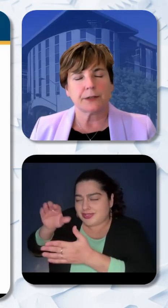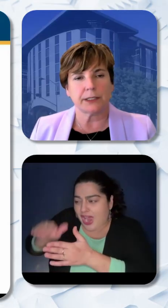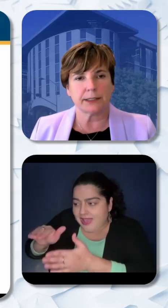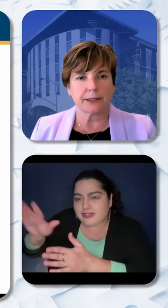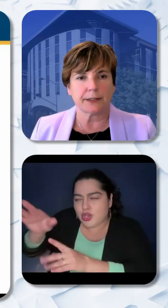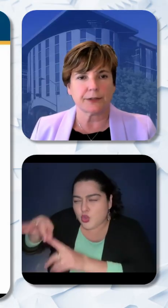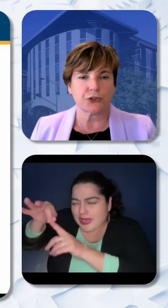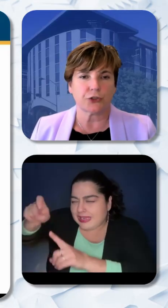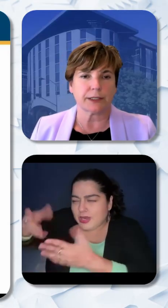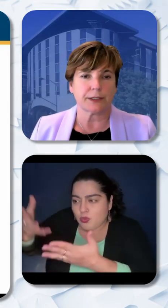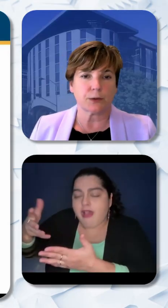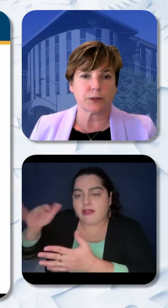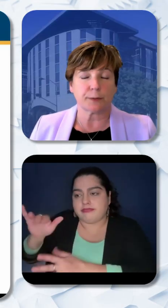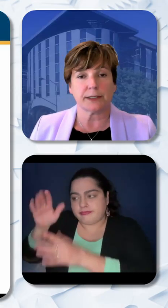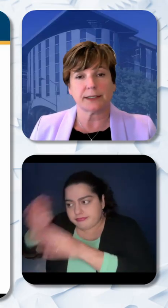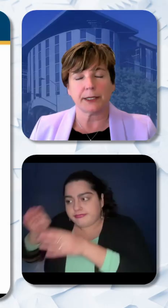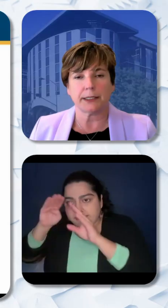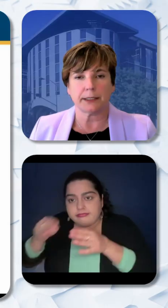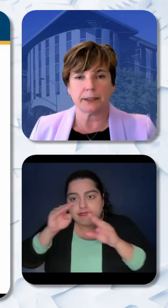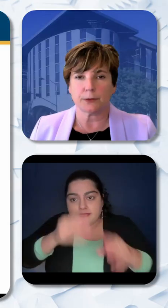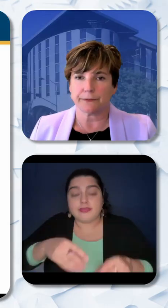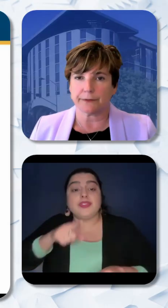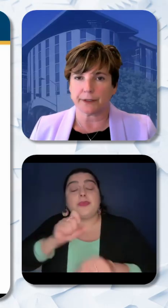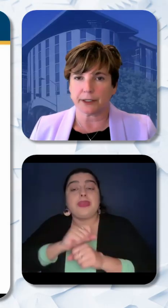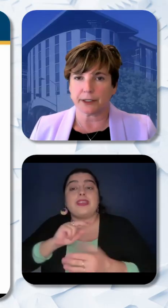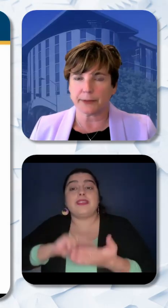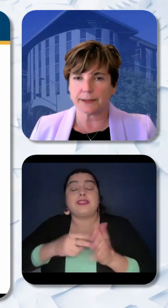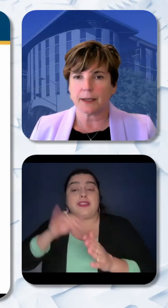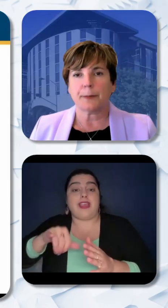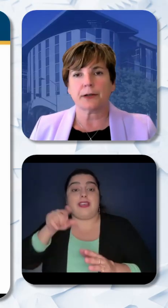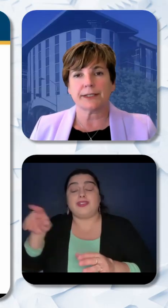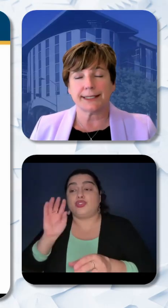So the intent is to ensure that students participate in inclusive environments, but are